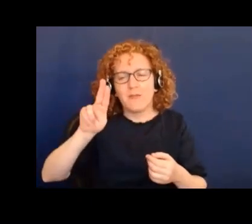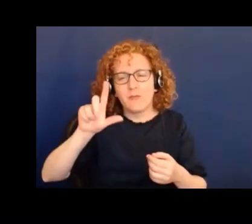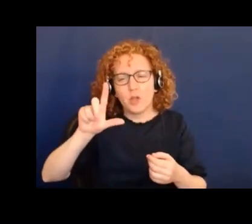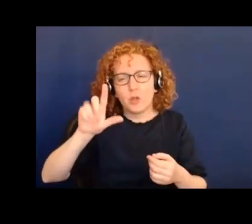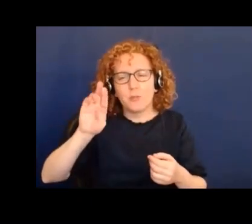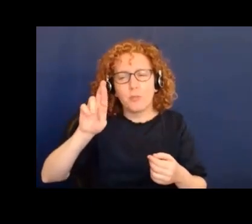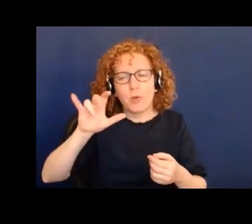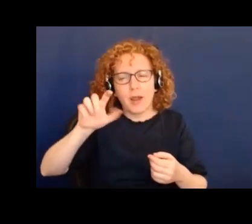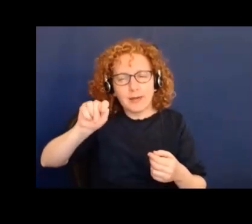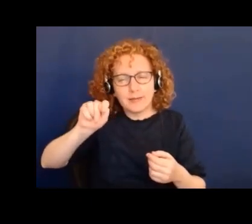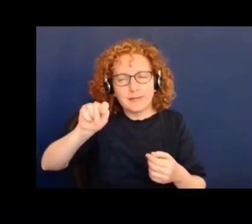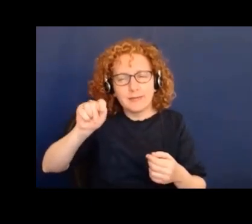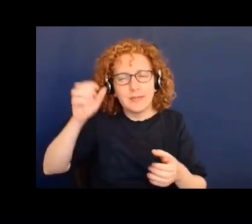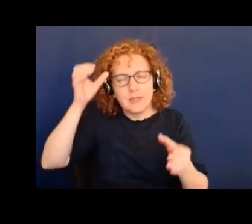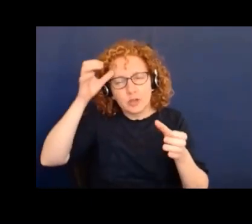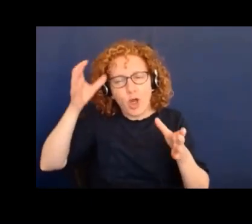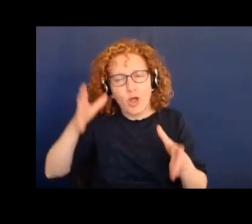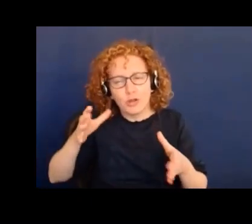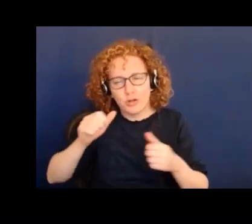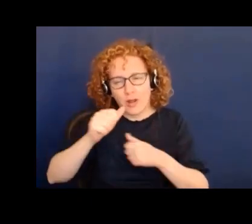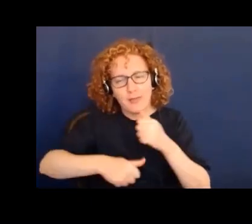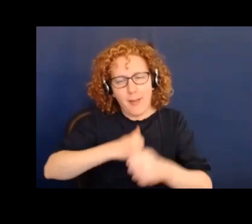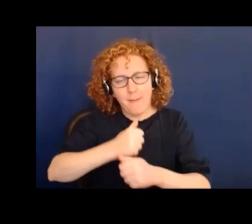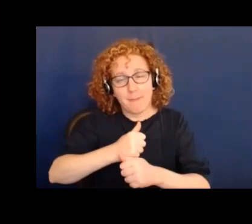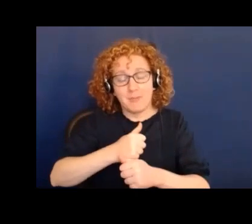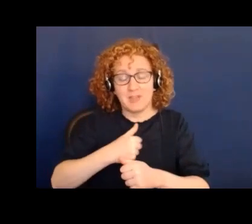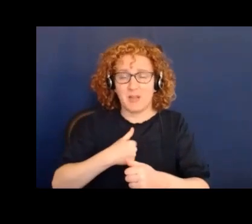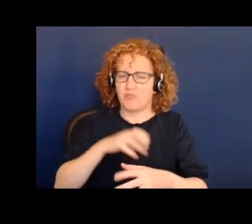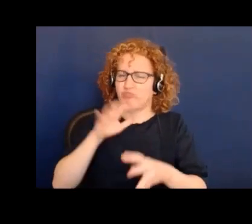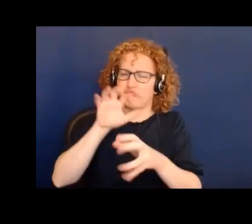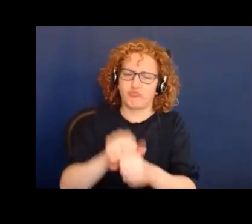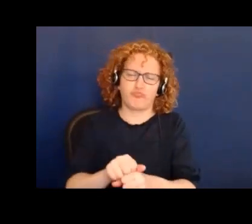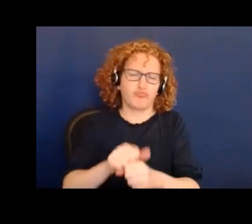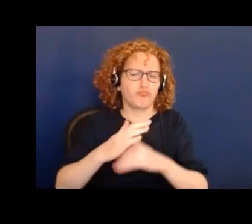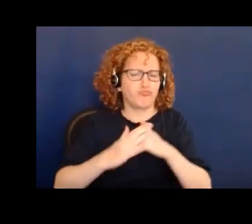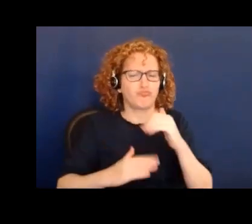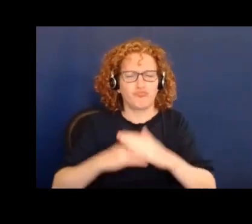it's a real familiar kind of audience for me a real comfortable space it's kind of like